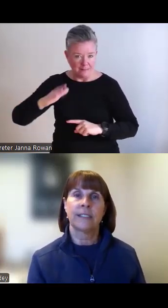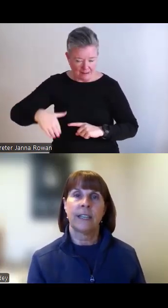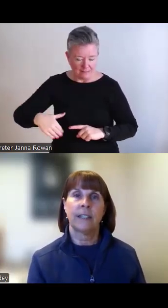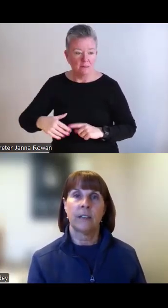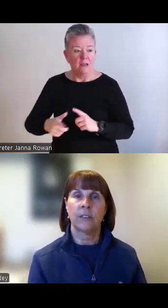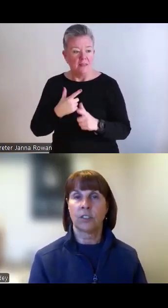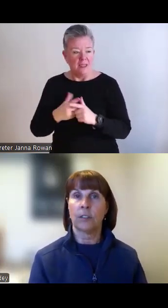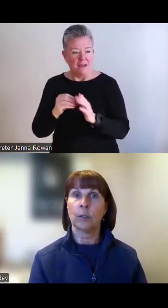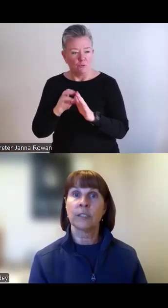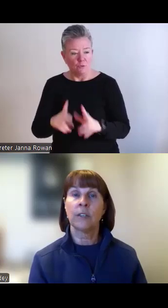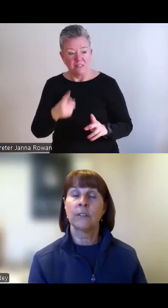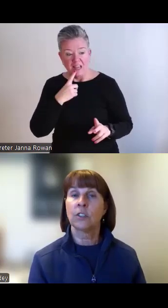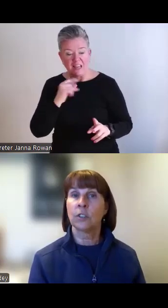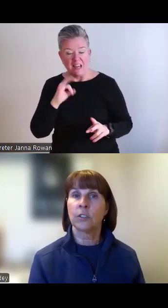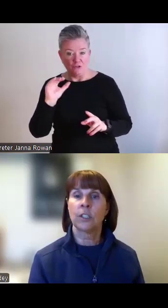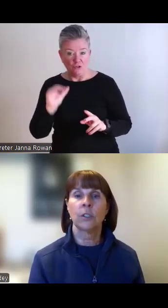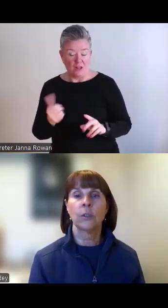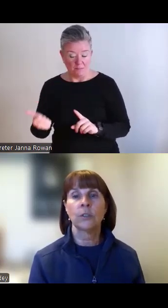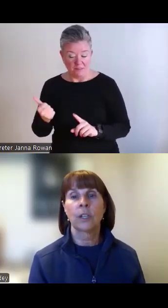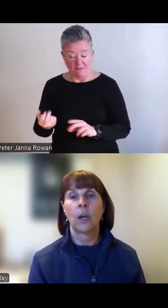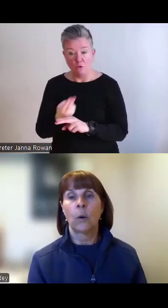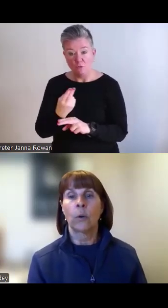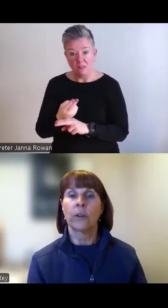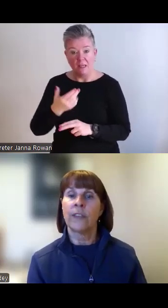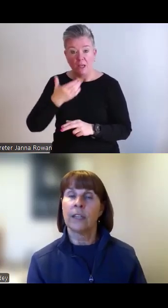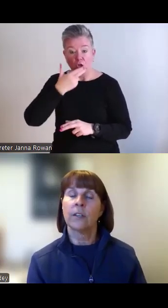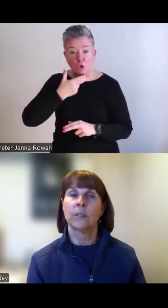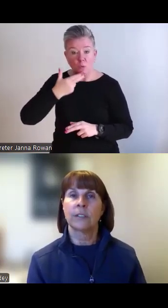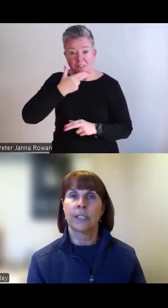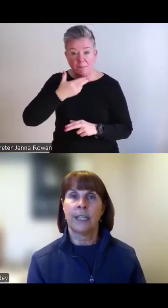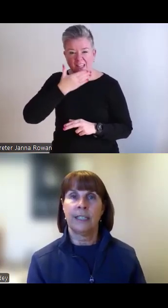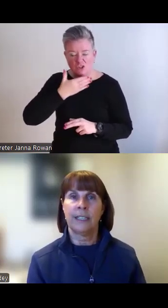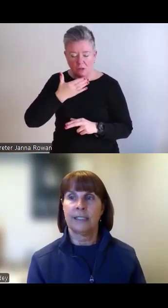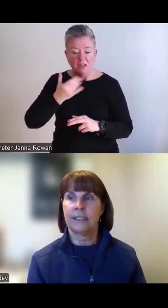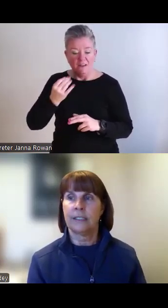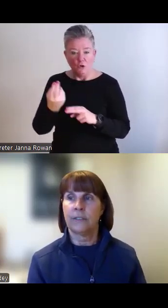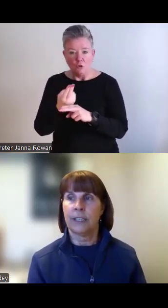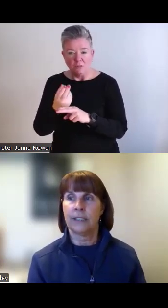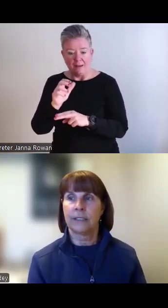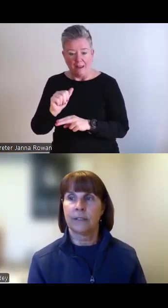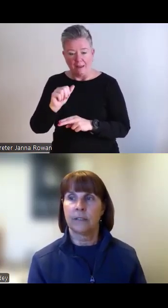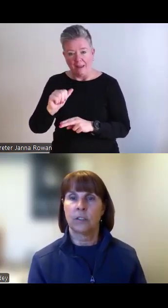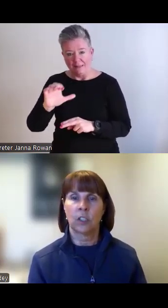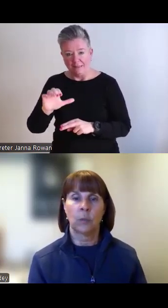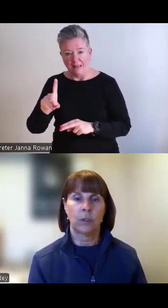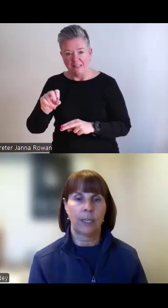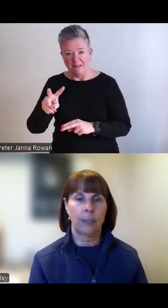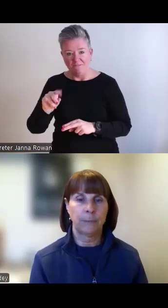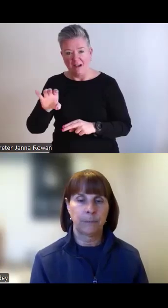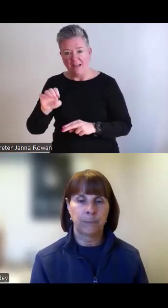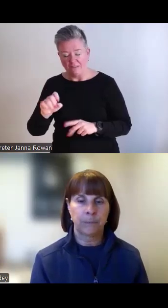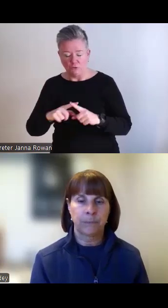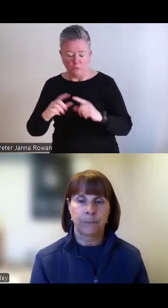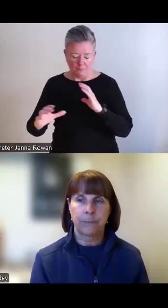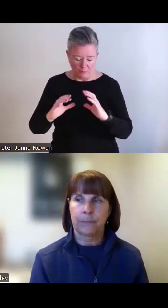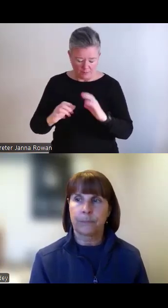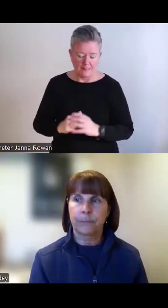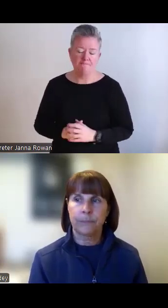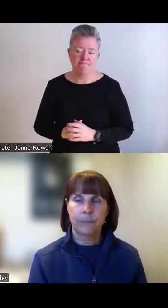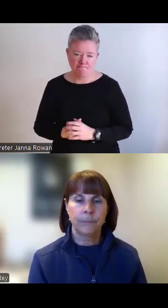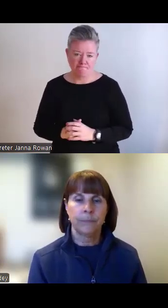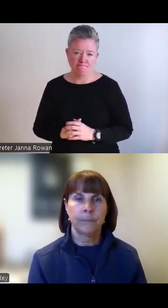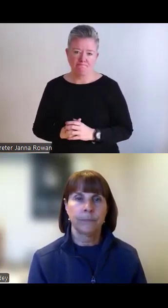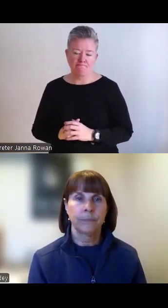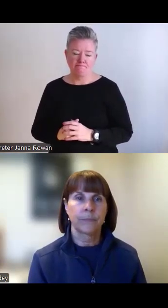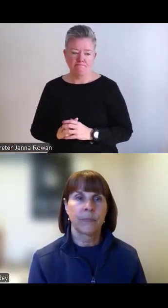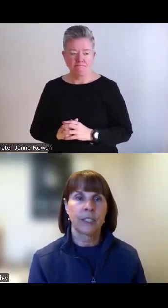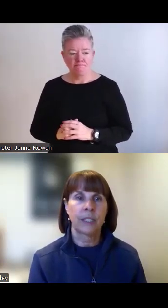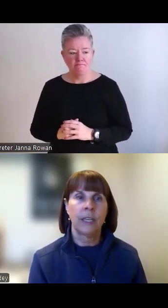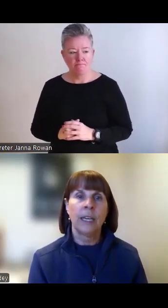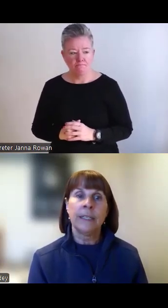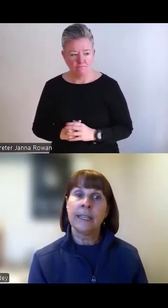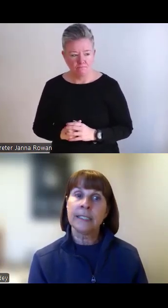to say if the child themselves is using cues or if they are using an AAC device to communicate.